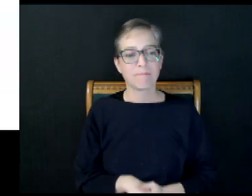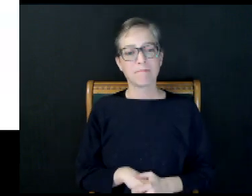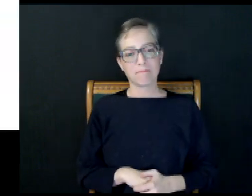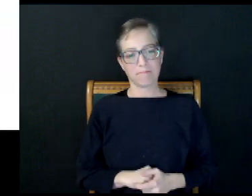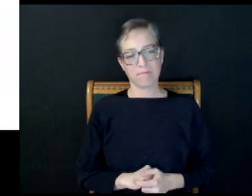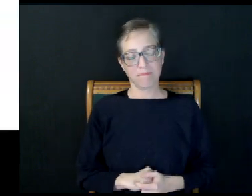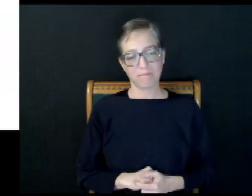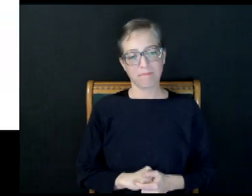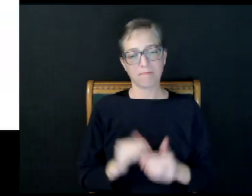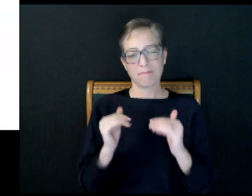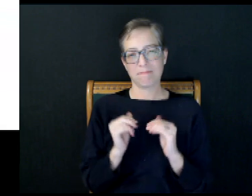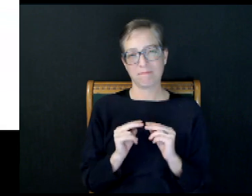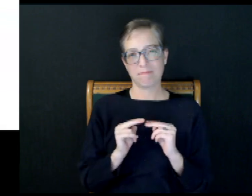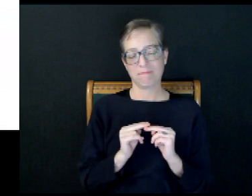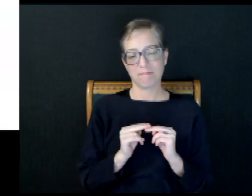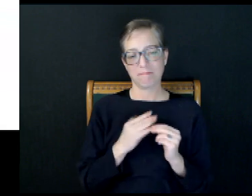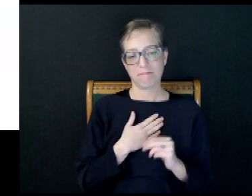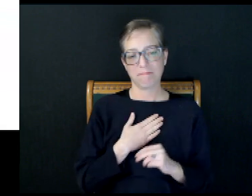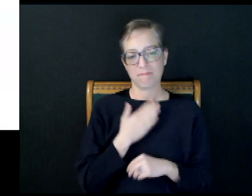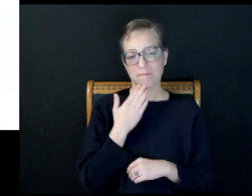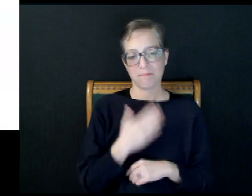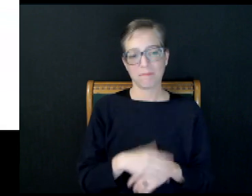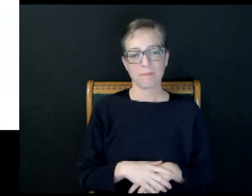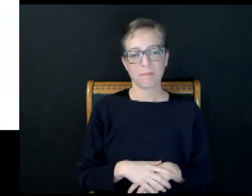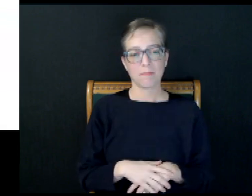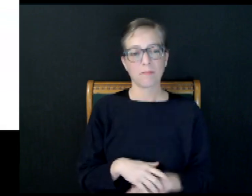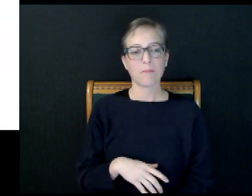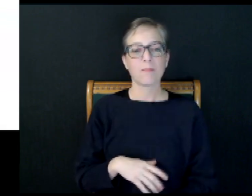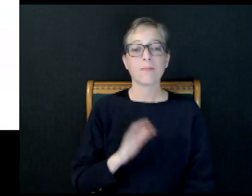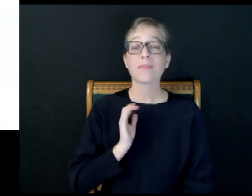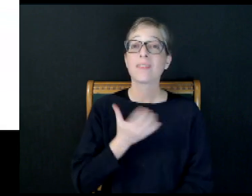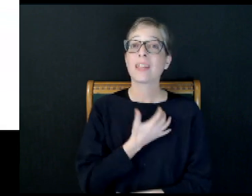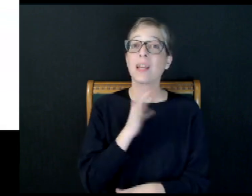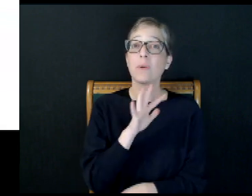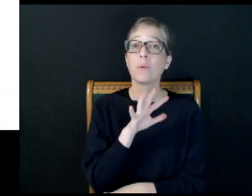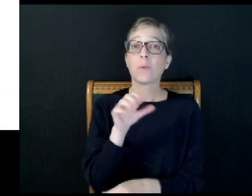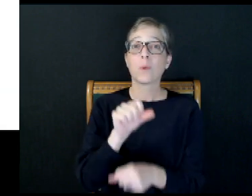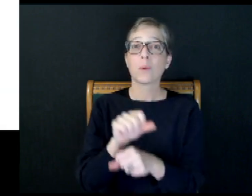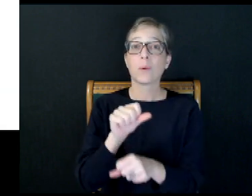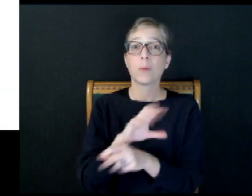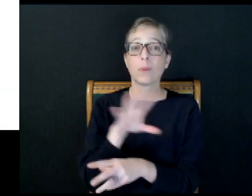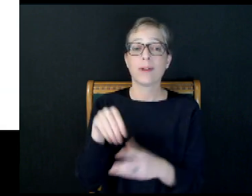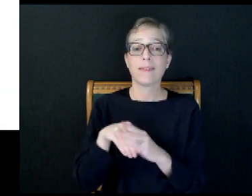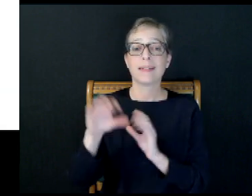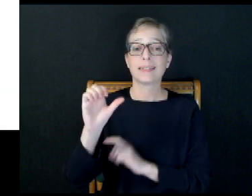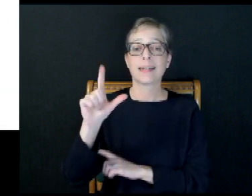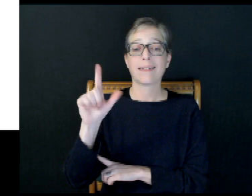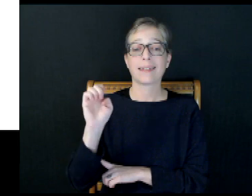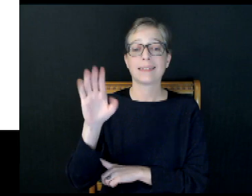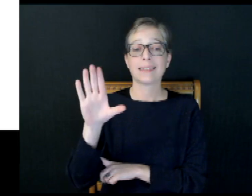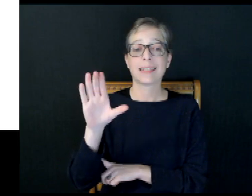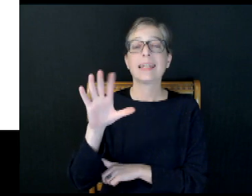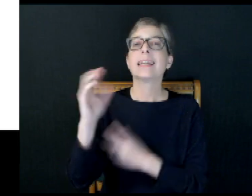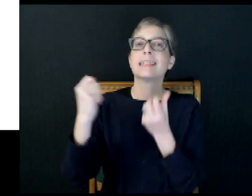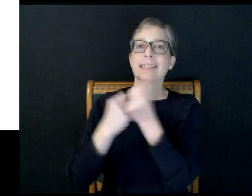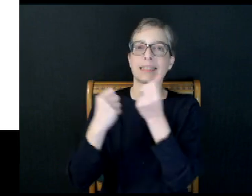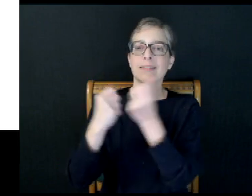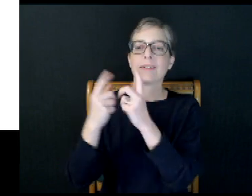Our work within the Community Living Equity Center is funded by the National Institute for Disability and Independent